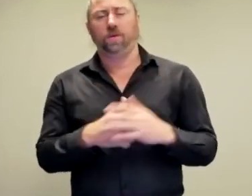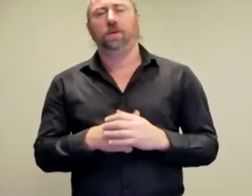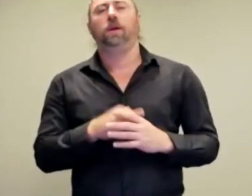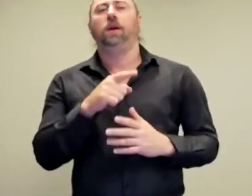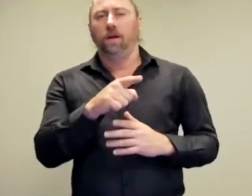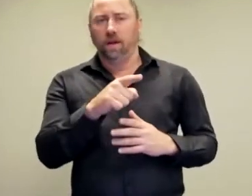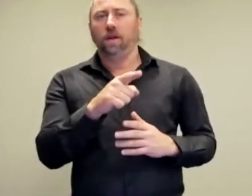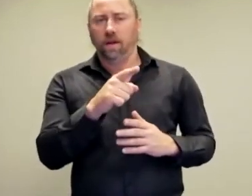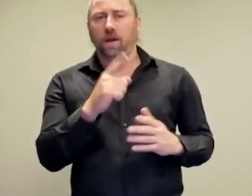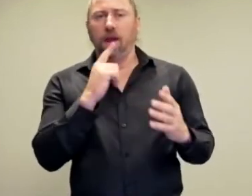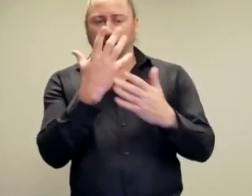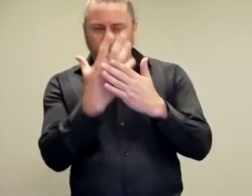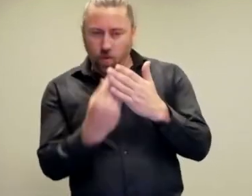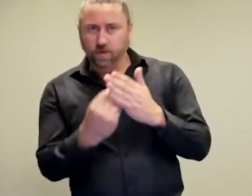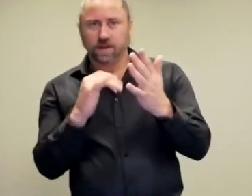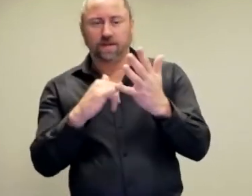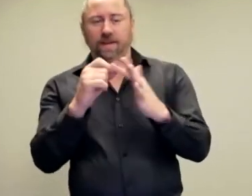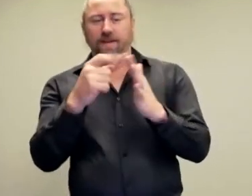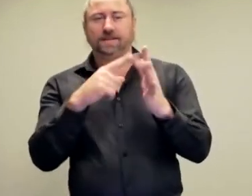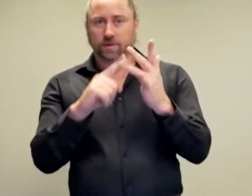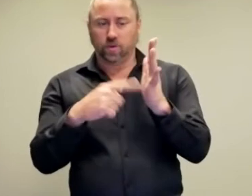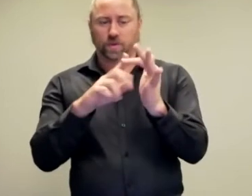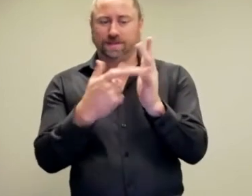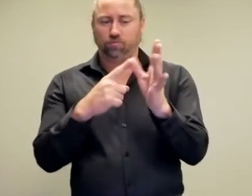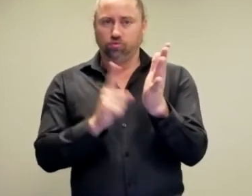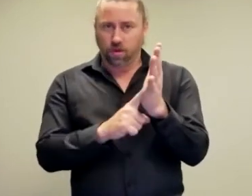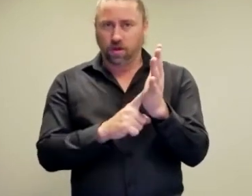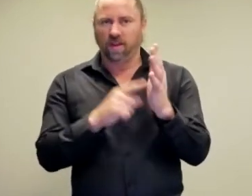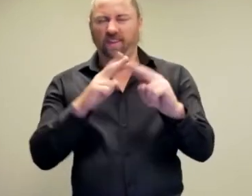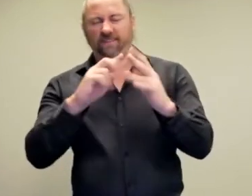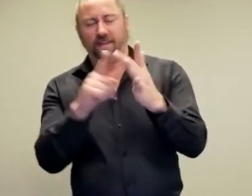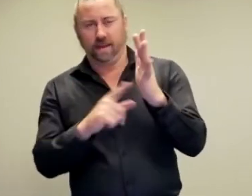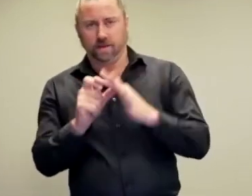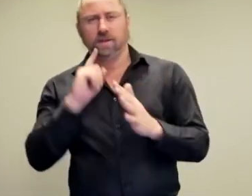spatiotemporal and sonic field. Drawing from the work of James Clerk Maxwell